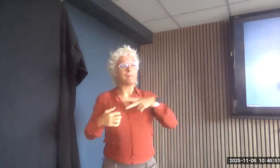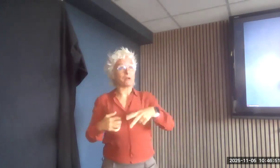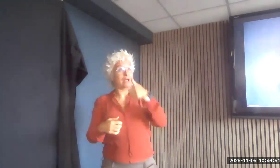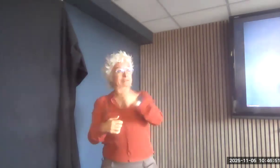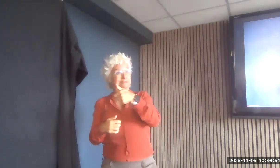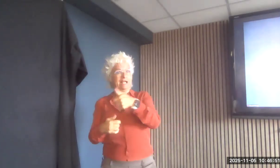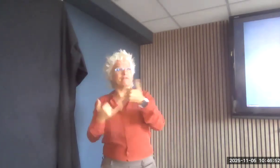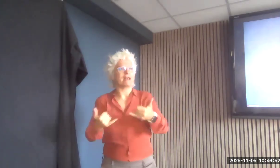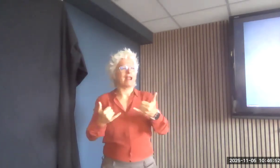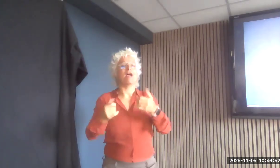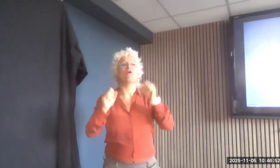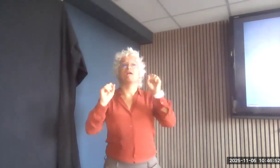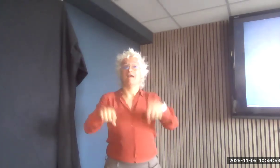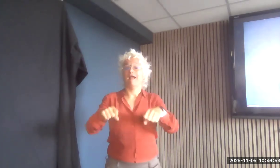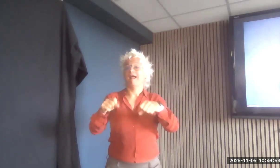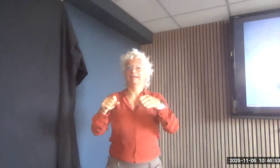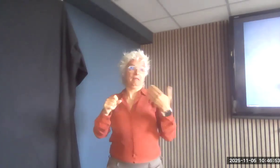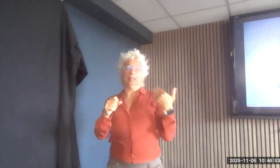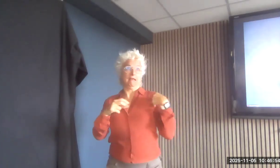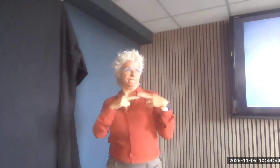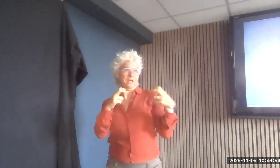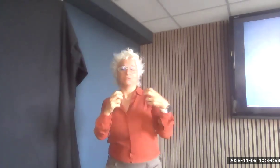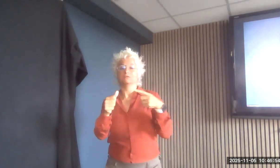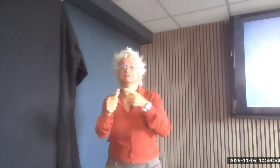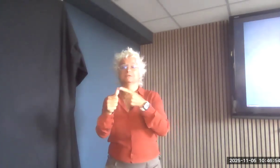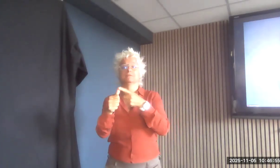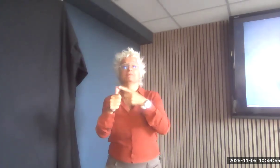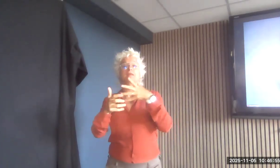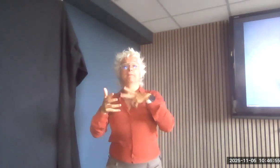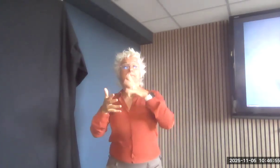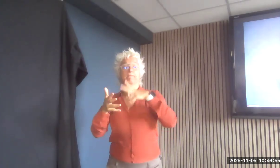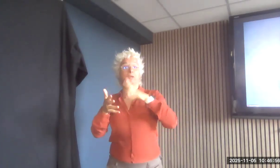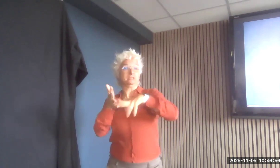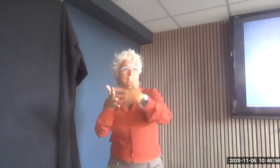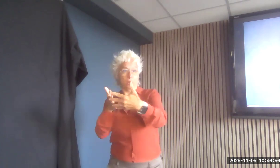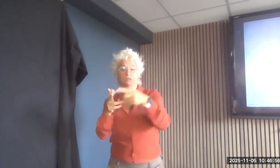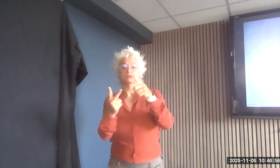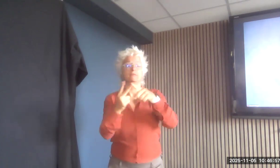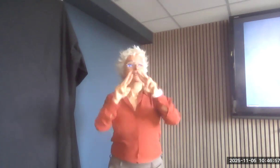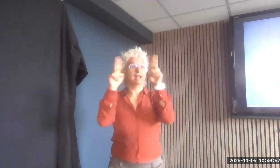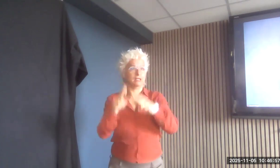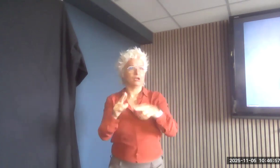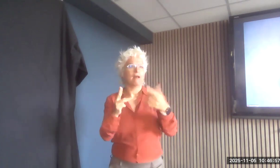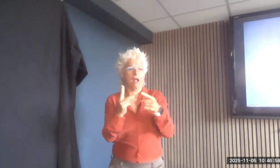Where people were necessarily from, but also, we know that Brazilian participants, who also have some Portuguese, may be engaging in these settings as well.